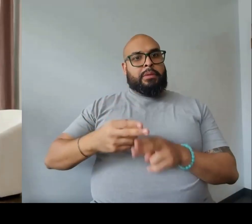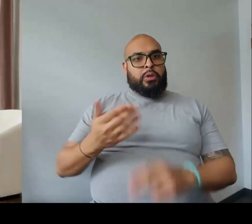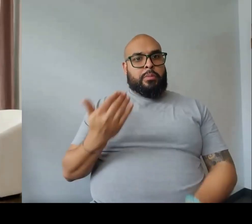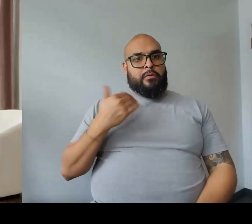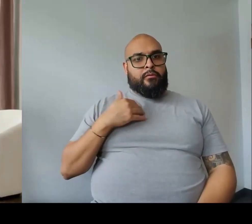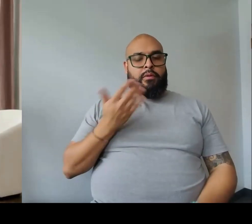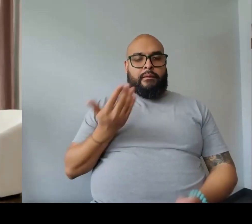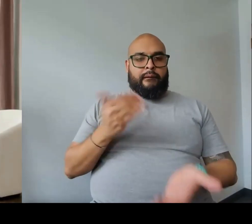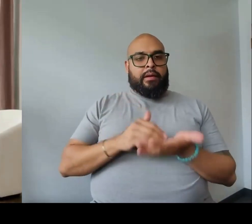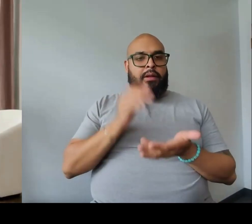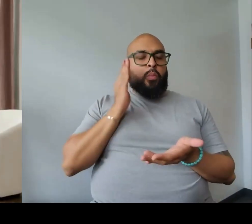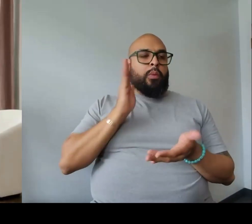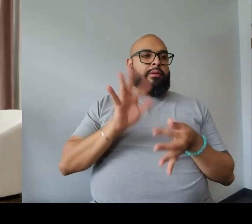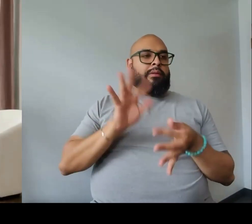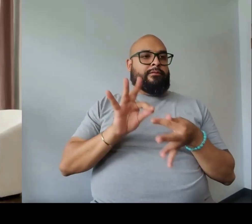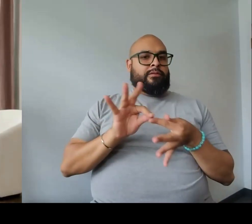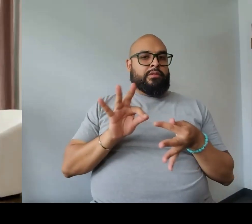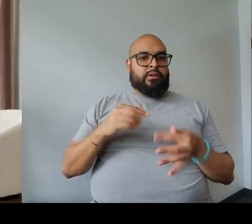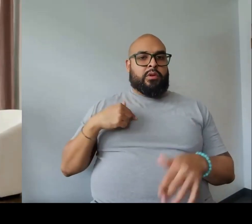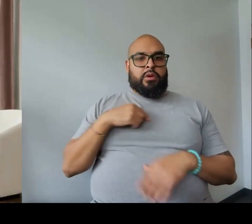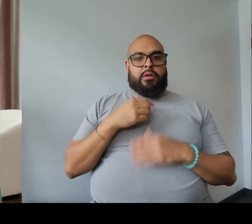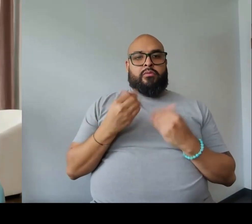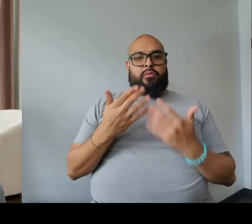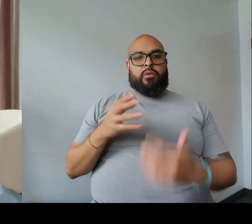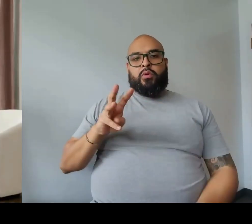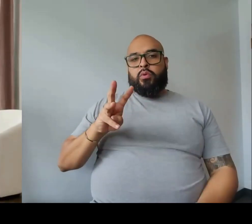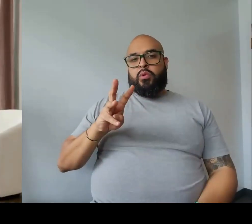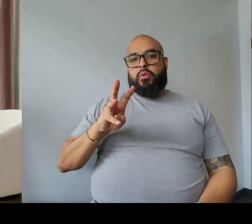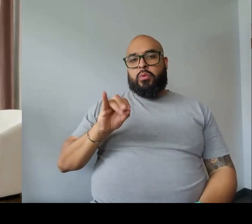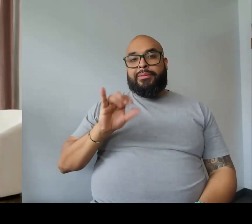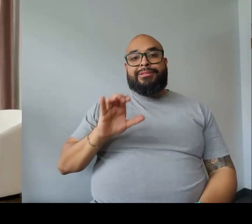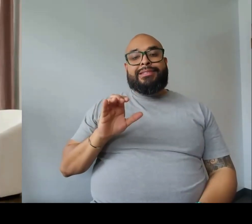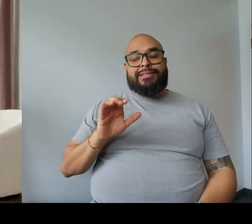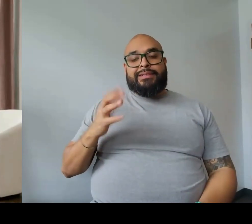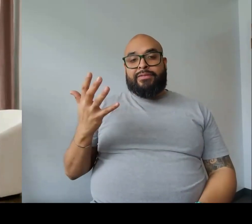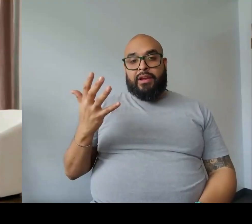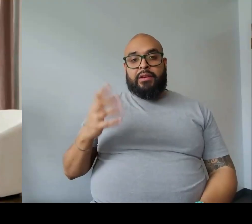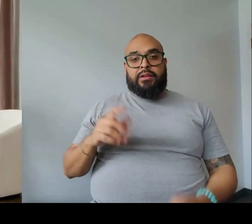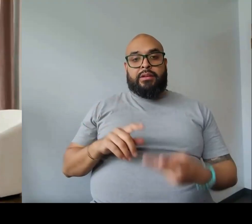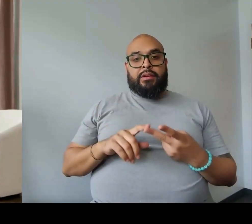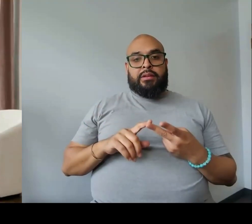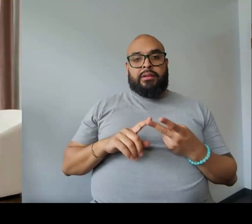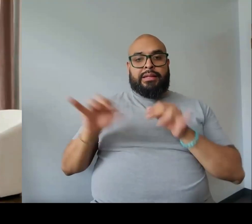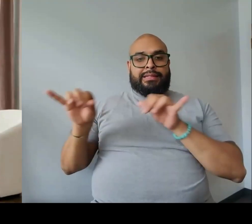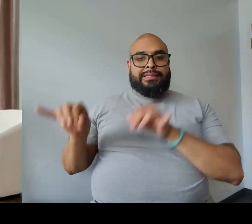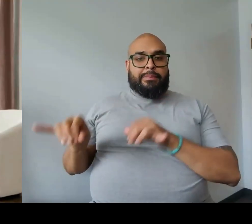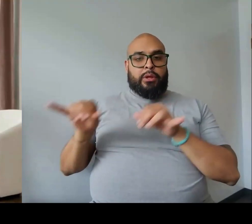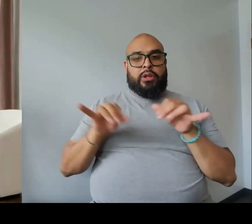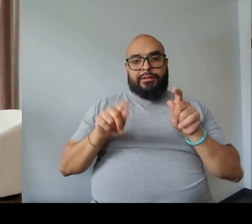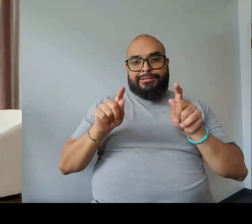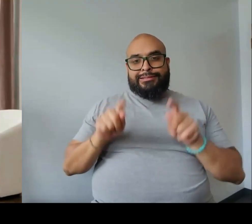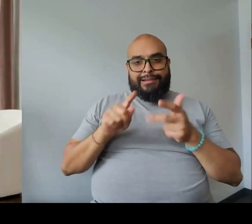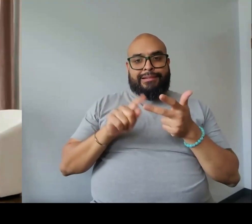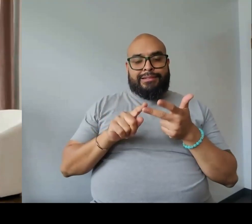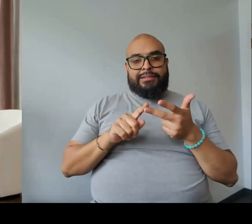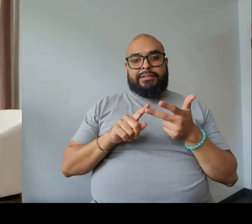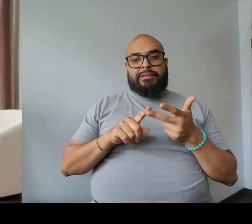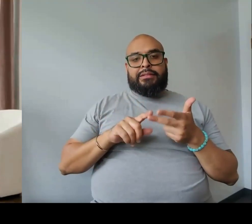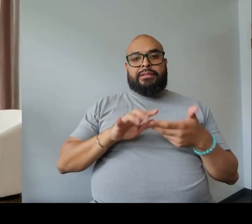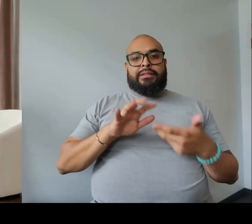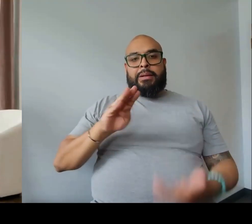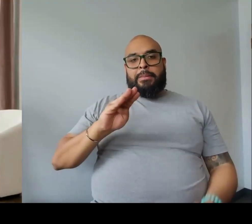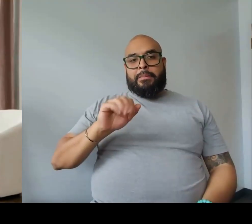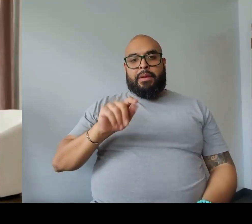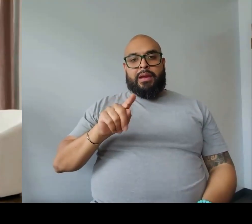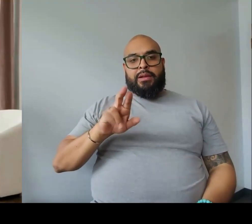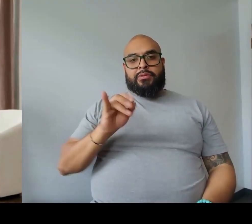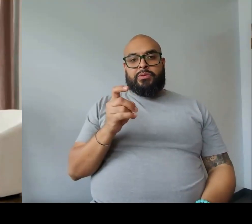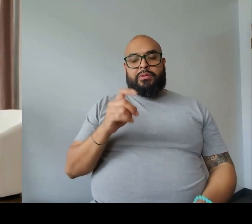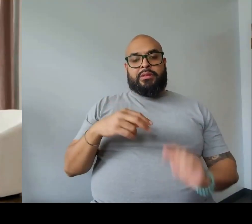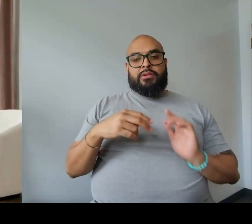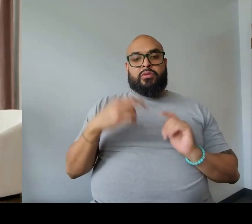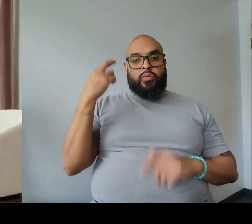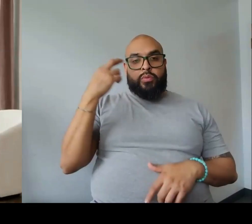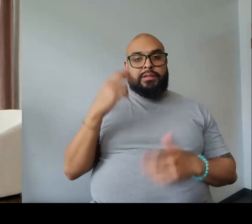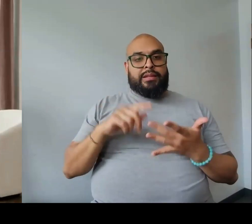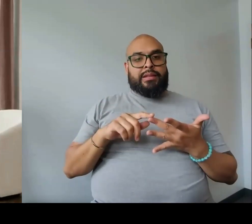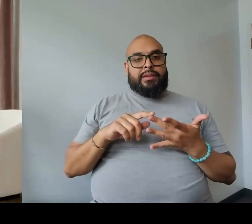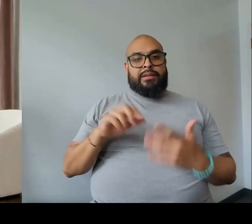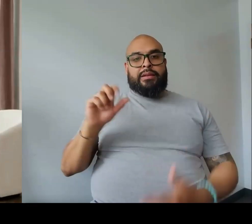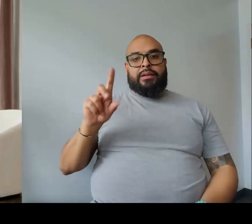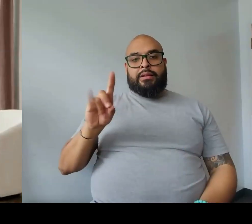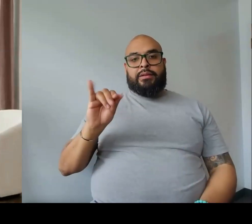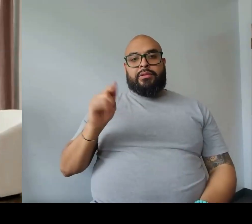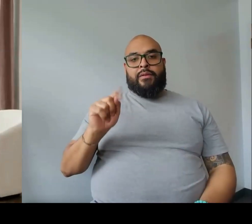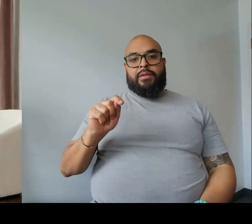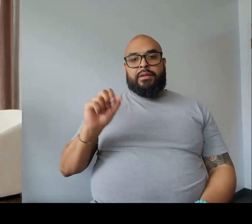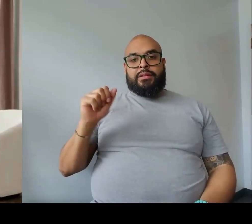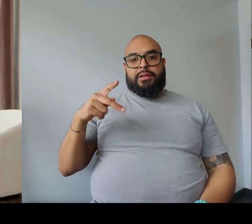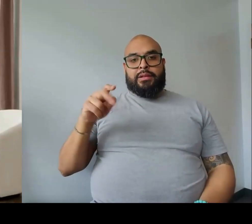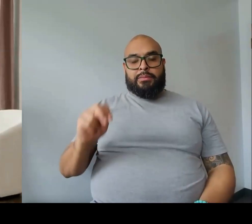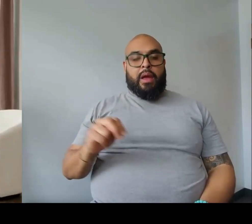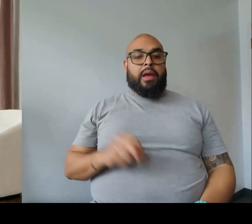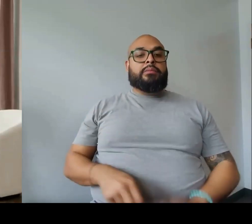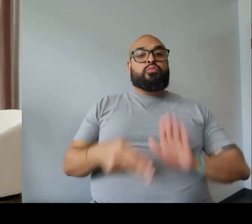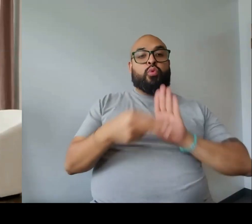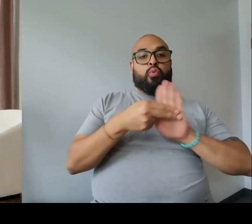We gave, the WISC-5, the block design, the similarities test, the matrix reasoning, the digit span, the coding and vocabulary, and figure weights.